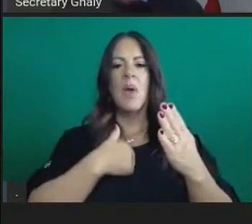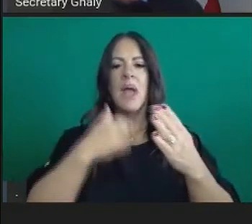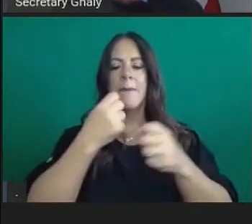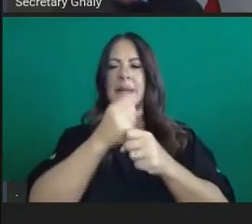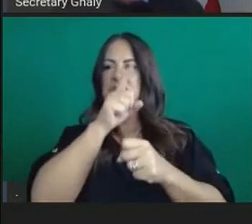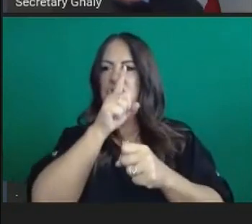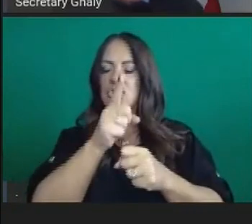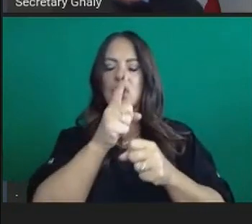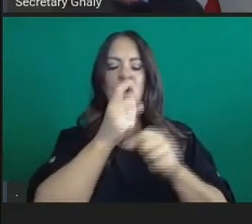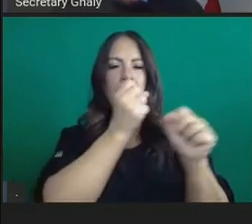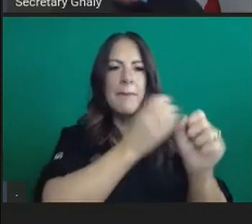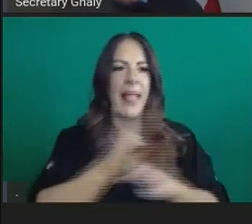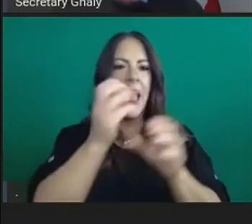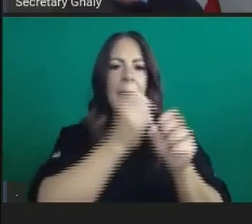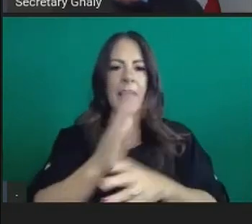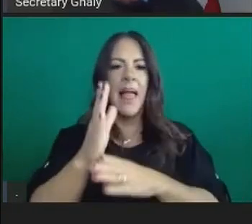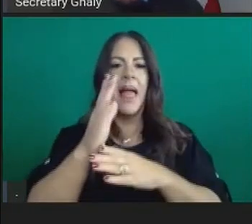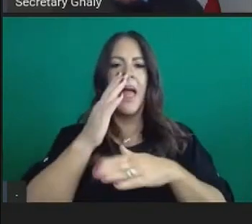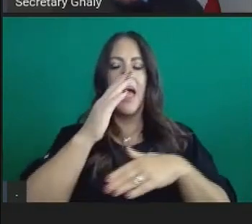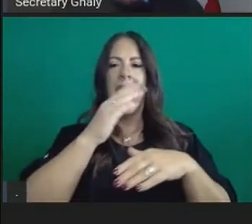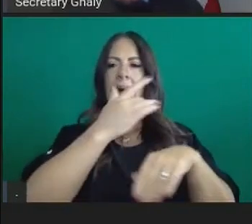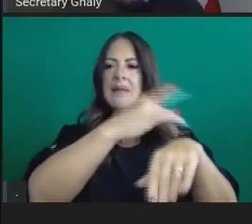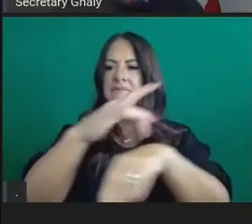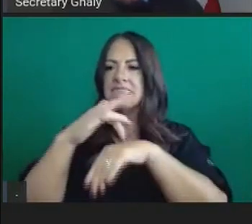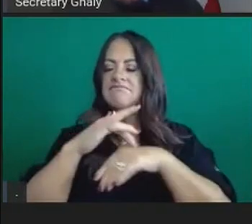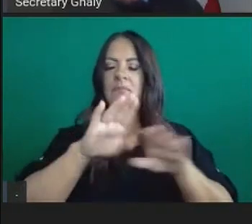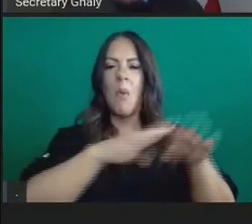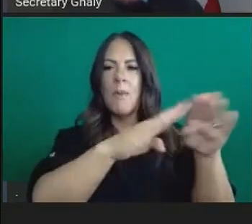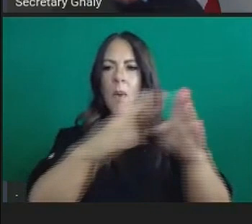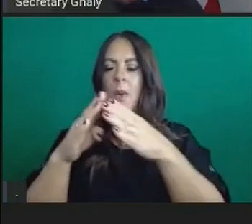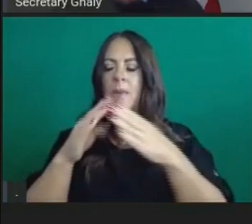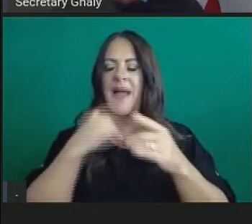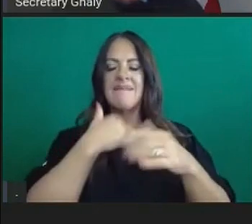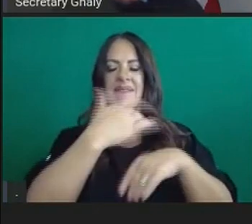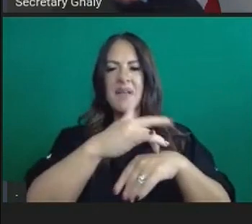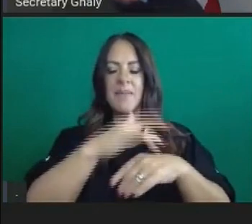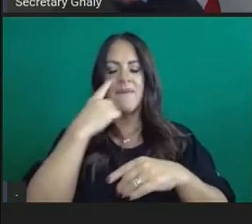MANY HAVE BEEN TRACKING CONVERSATIONS THAT WE STARTED EARLY, WELL BEFORE WE THOUGHT